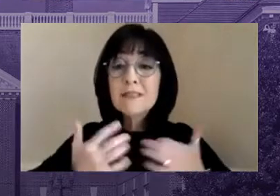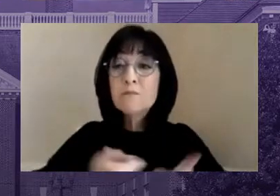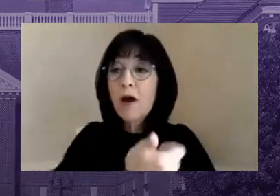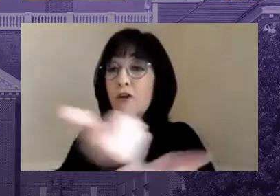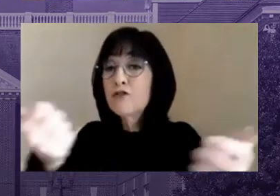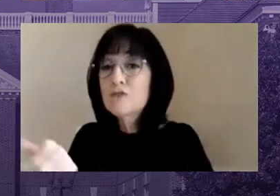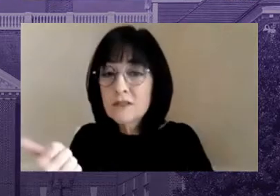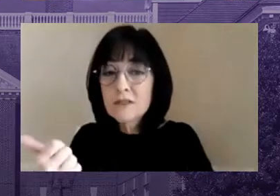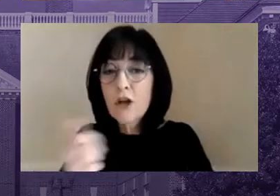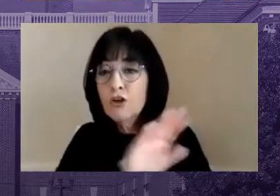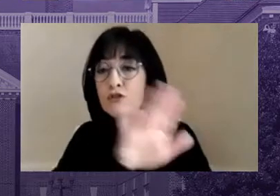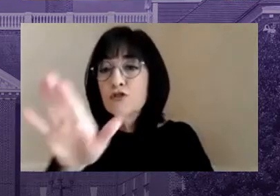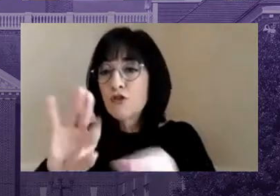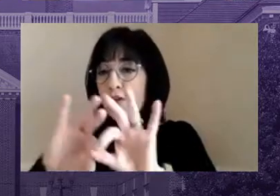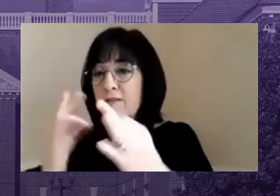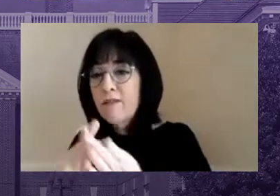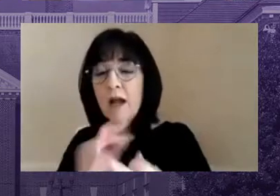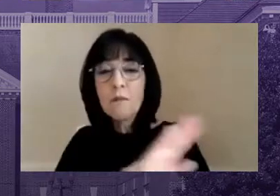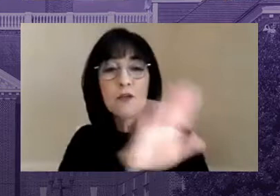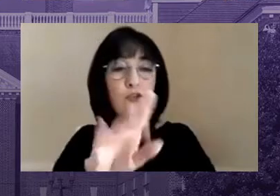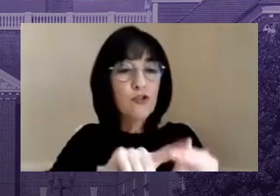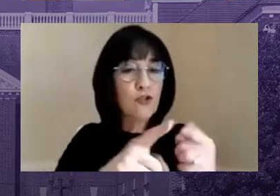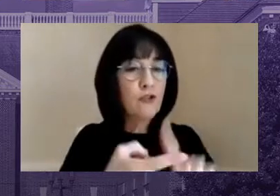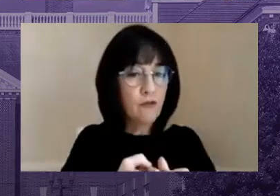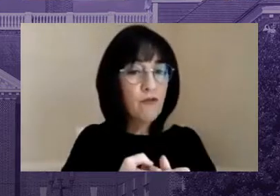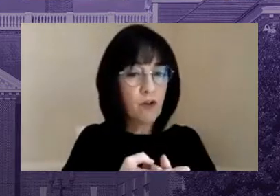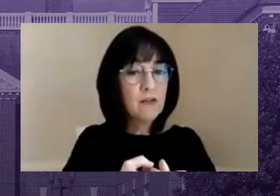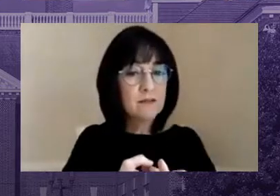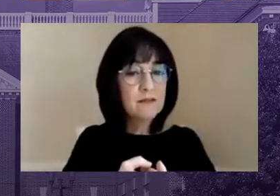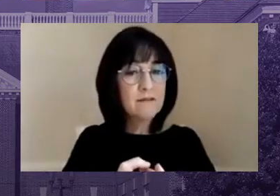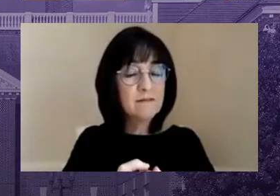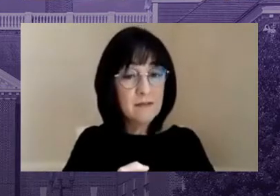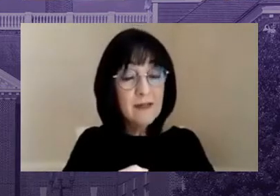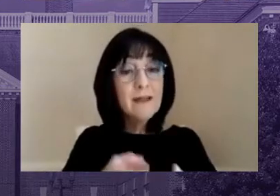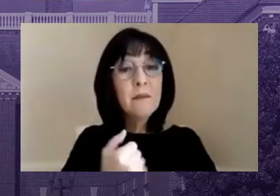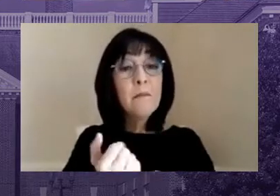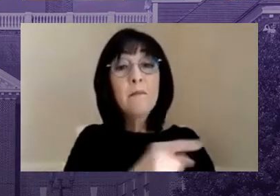don't just bring out the best in other people. They also bring them up and inspire them to be